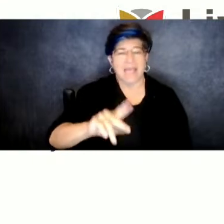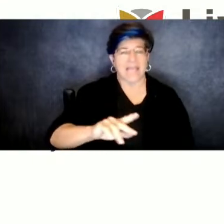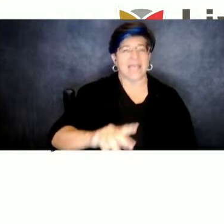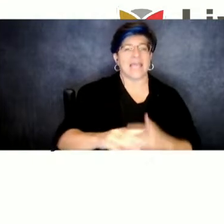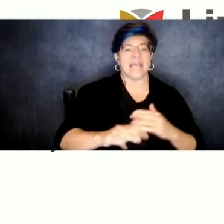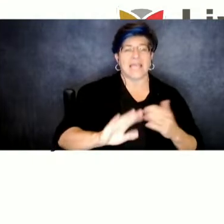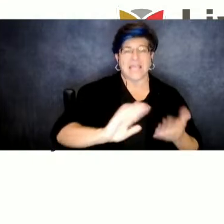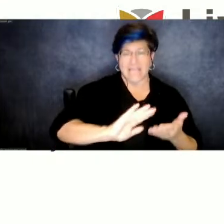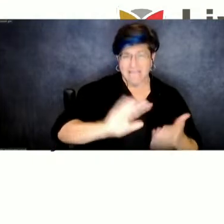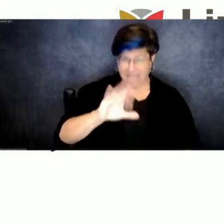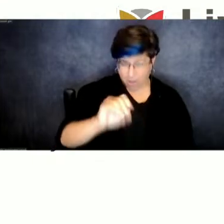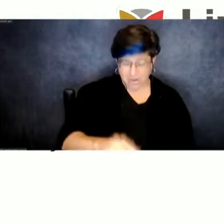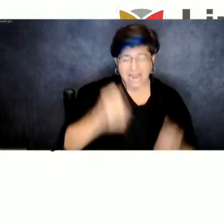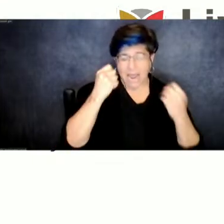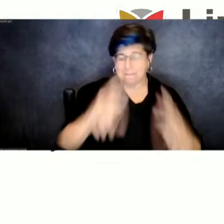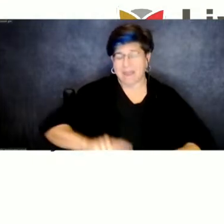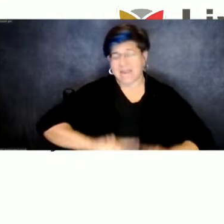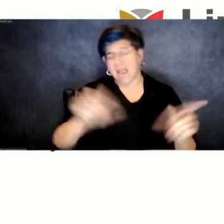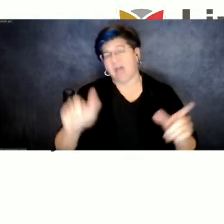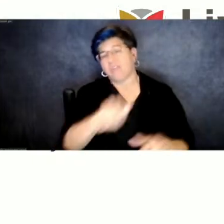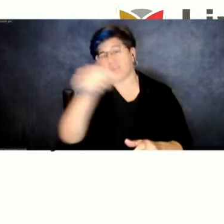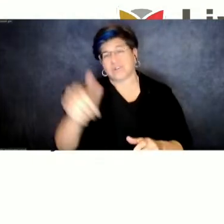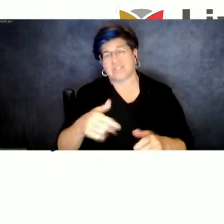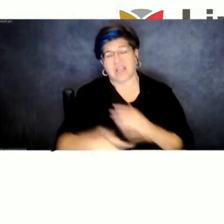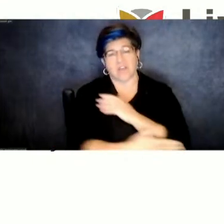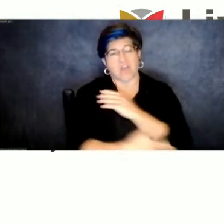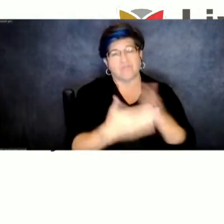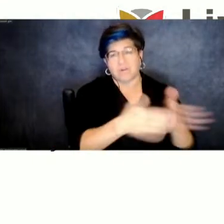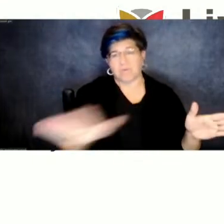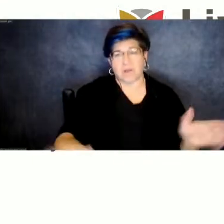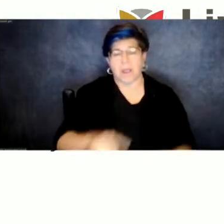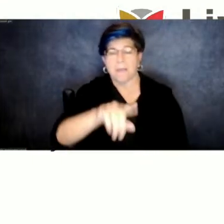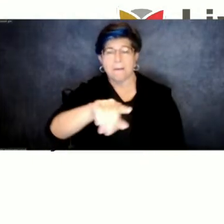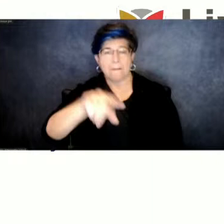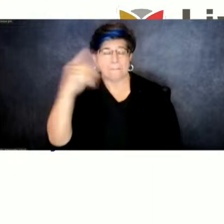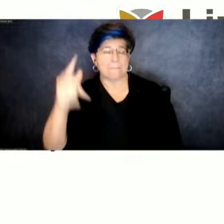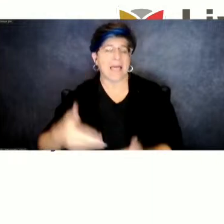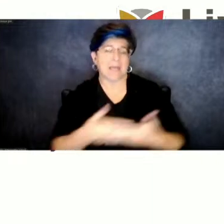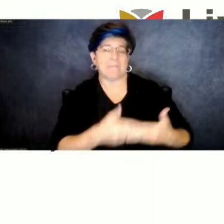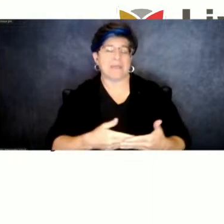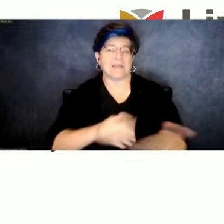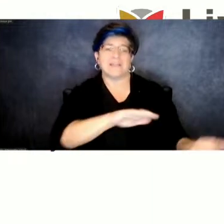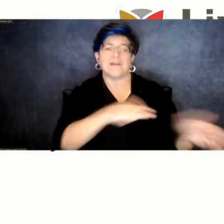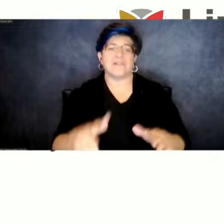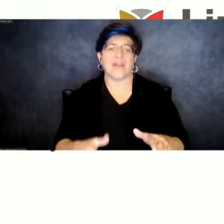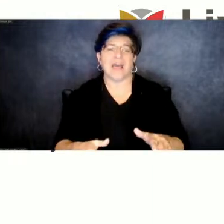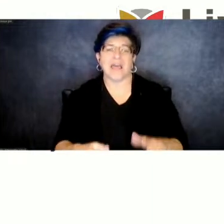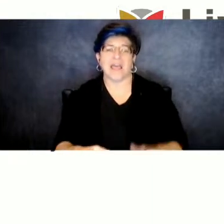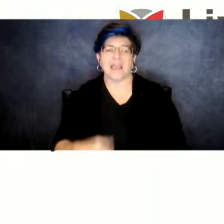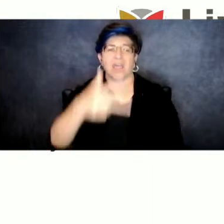AND MECKLENBURG COUNTY AS WE DO SEE IN MANY COMMUNITIES ACROSS